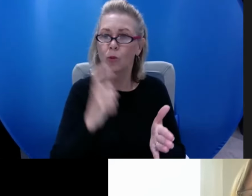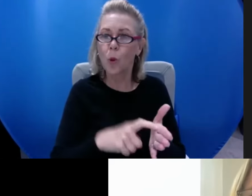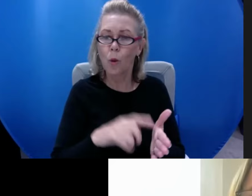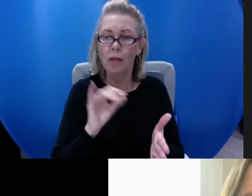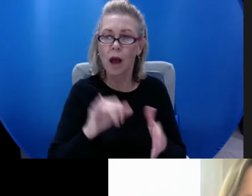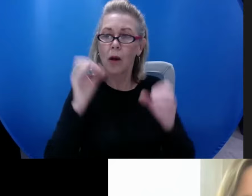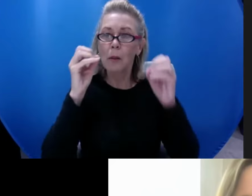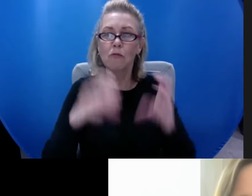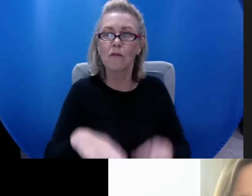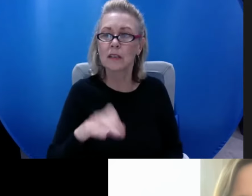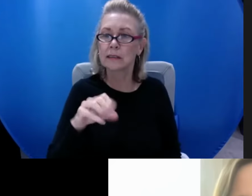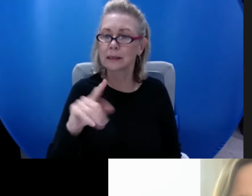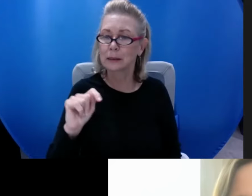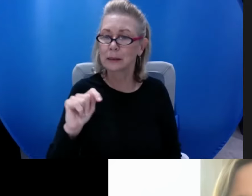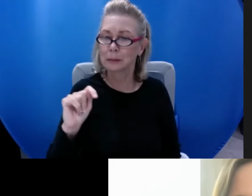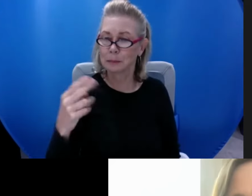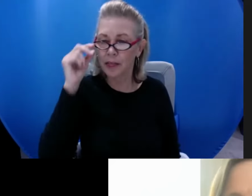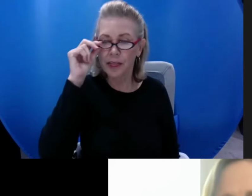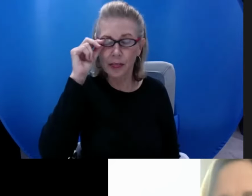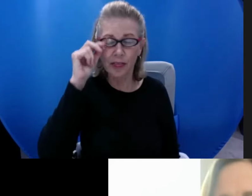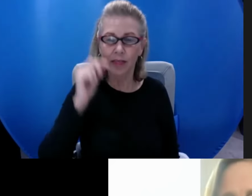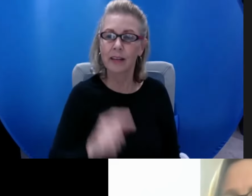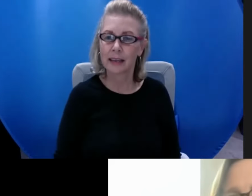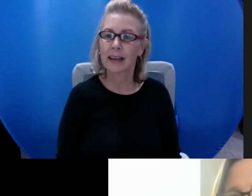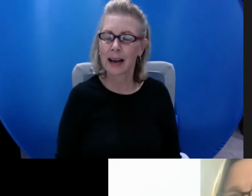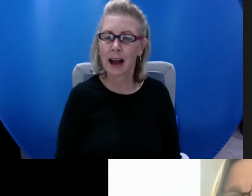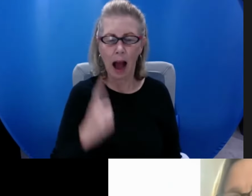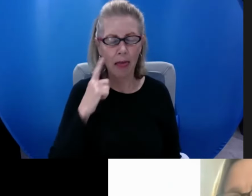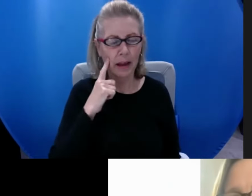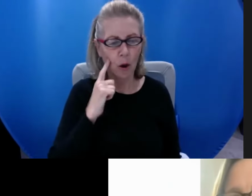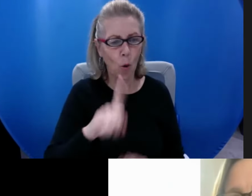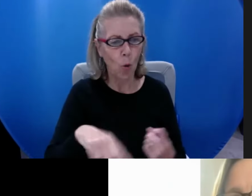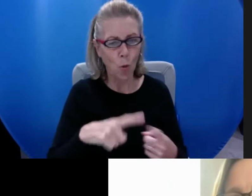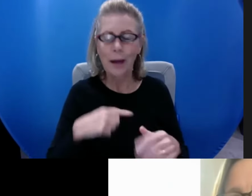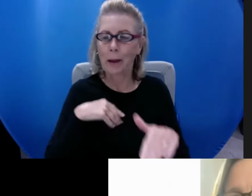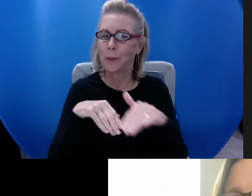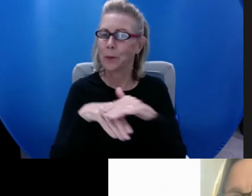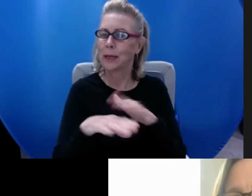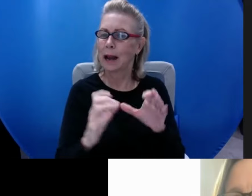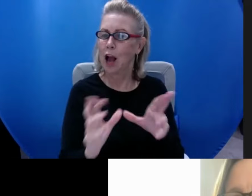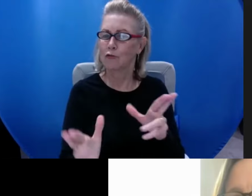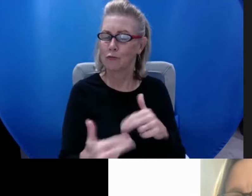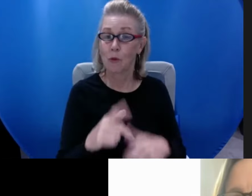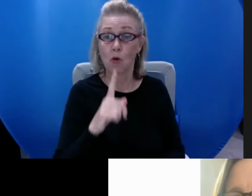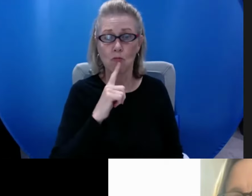Smith follows most—like I think when I walk into the classroom, I really do feel cared for and it